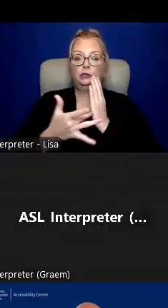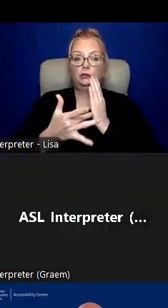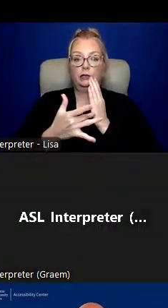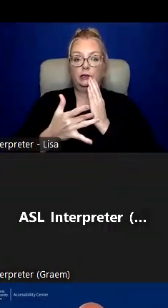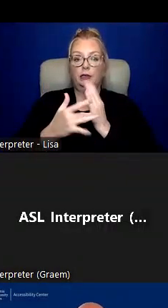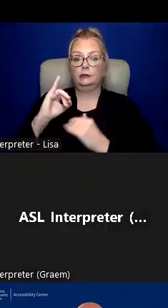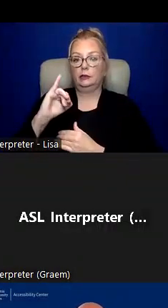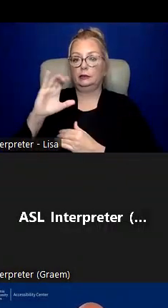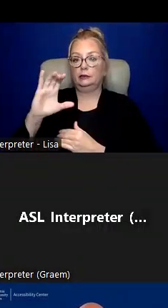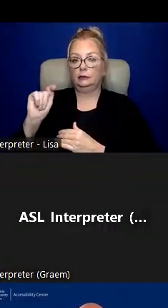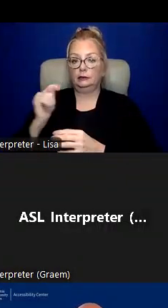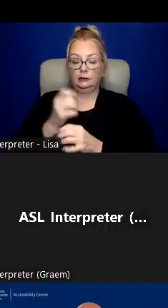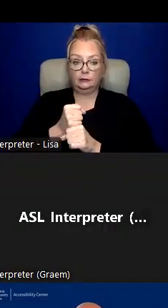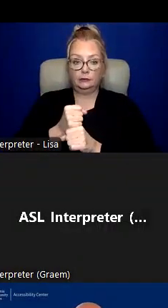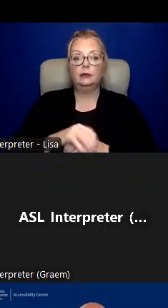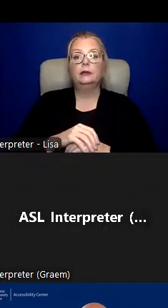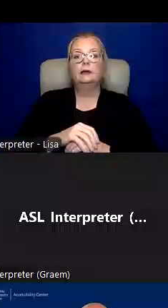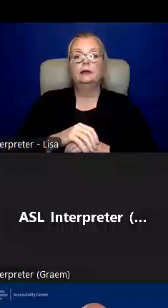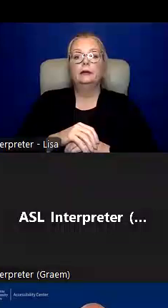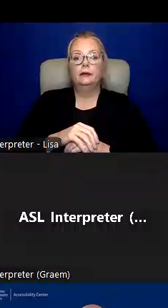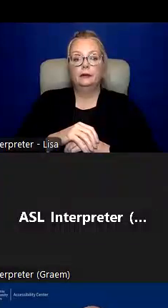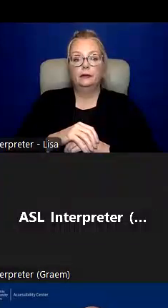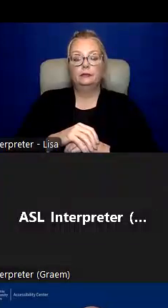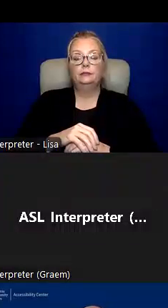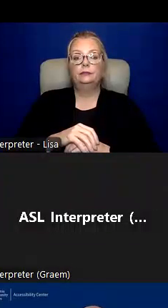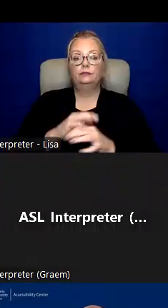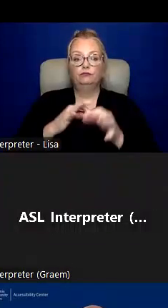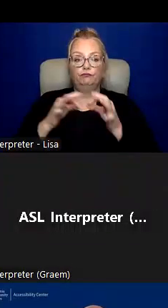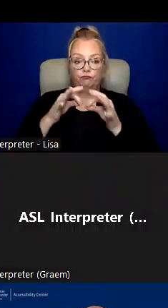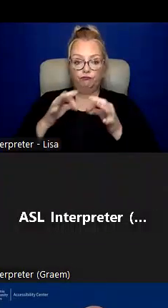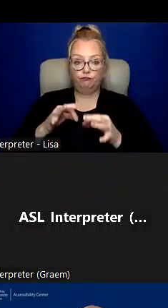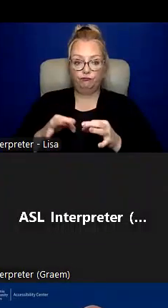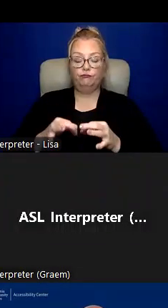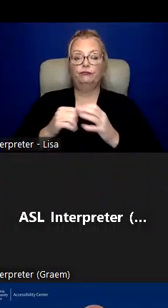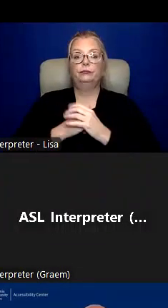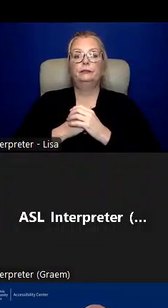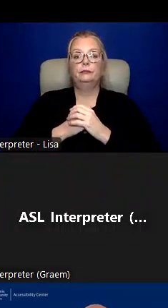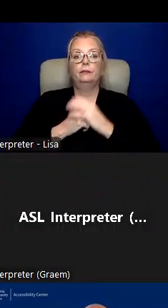Just wanted to define that and give you an idea of what we're talking about, to give it the context.